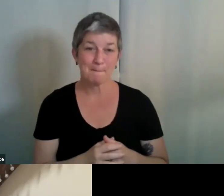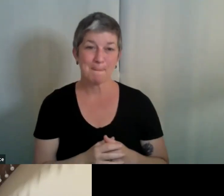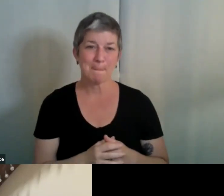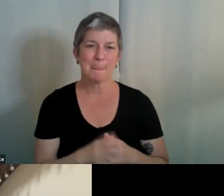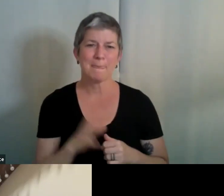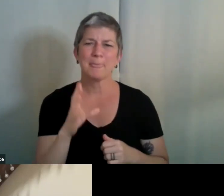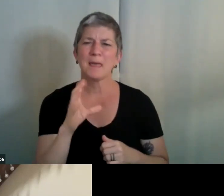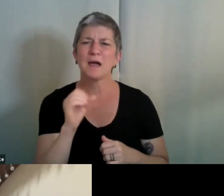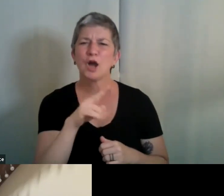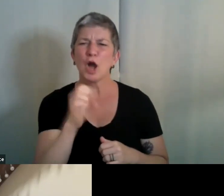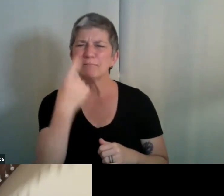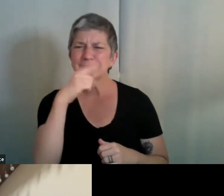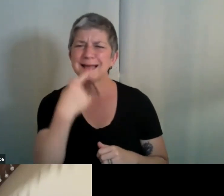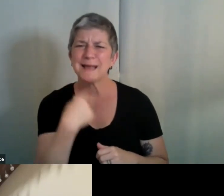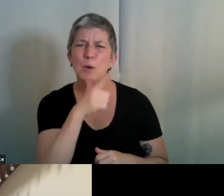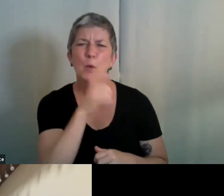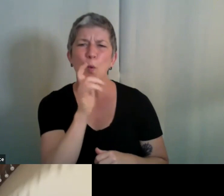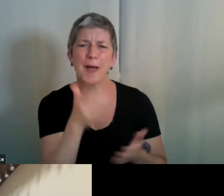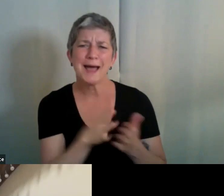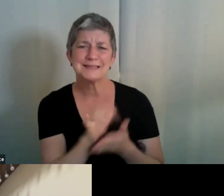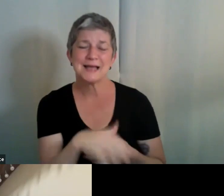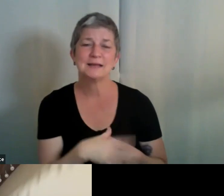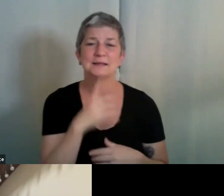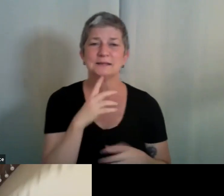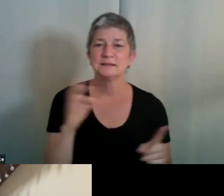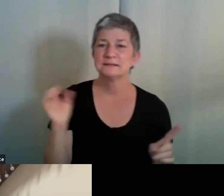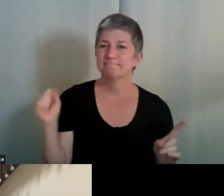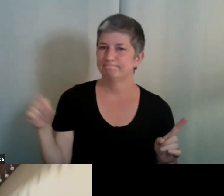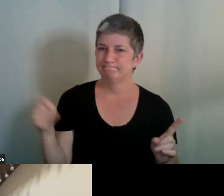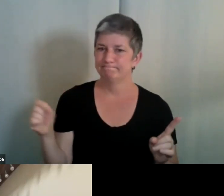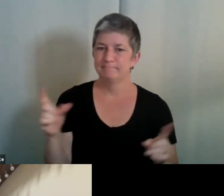asked that question. Yeah, that was let me see. Sudan.